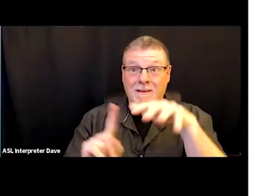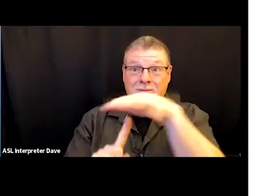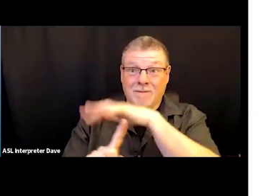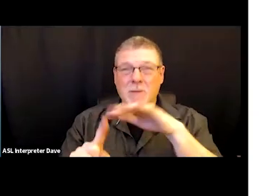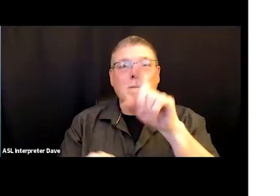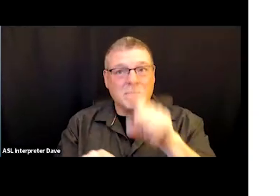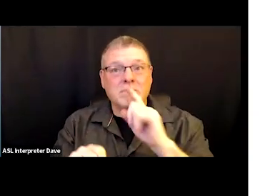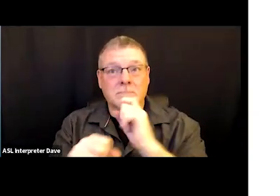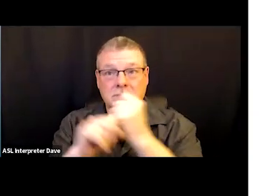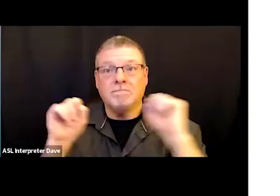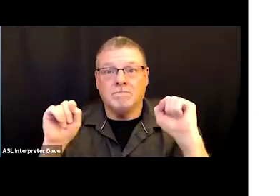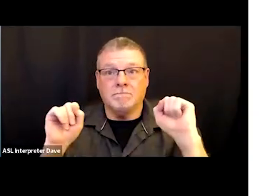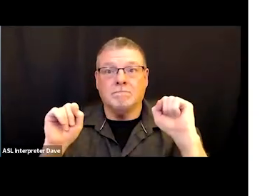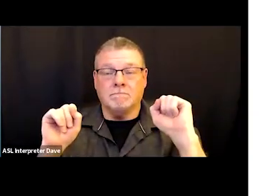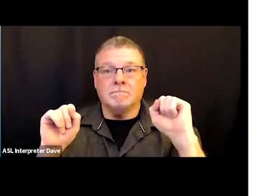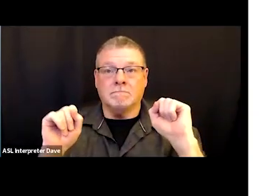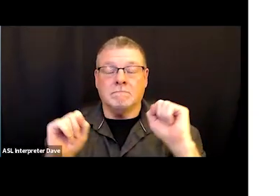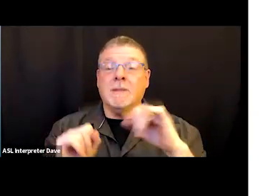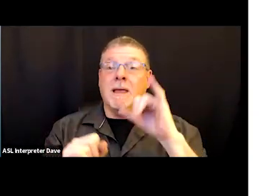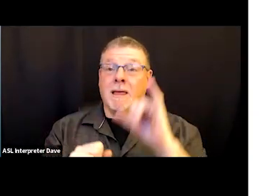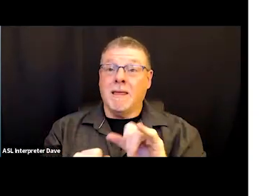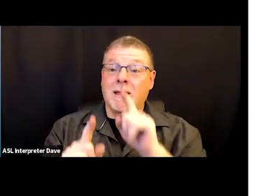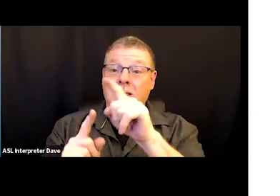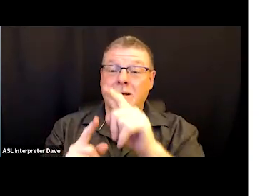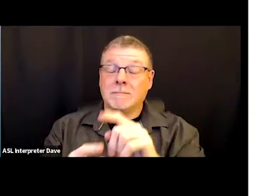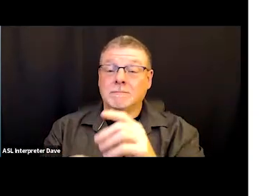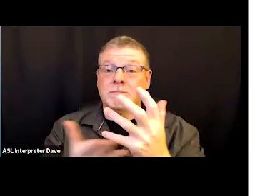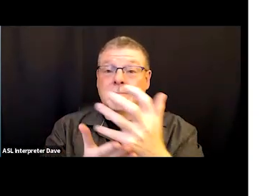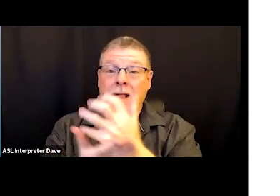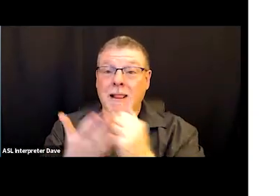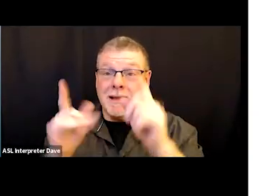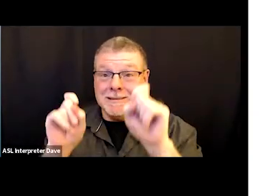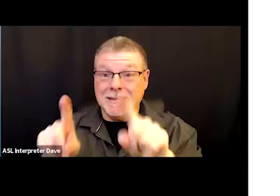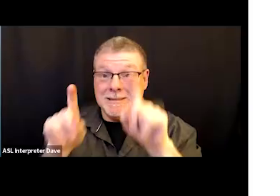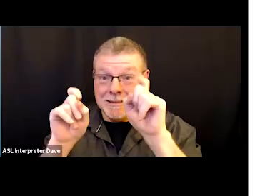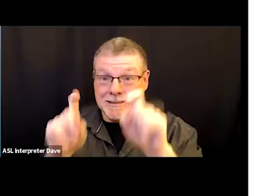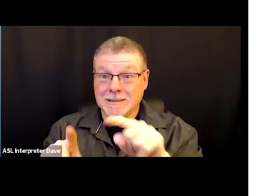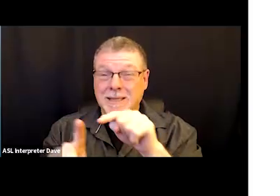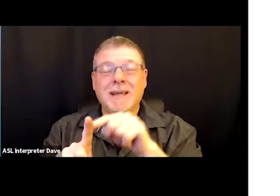It must be safe. That drug collection environment must be safe for them.